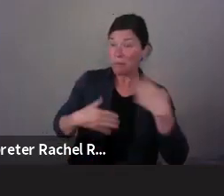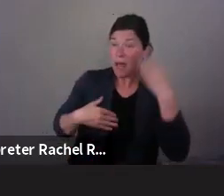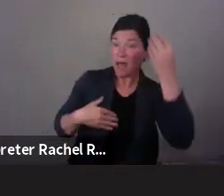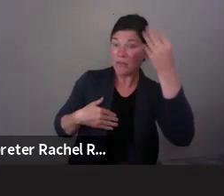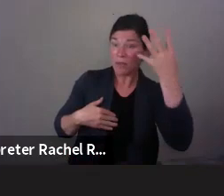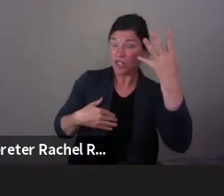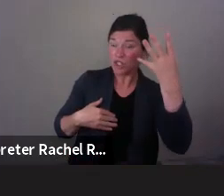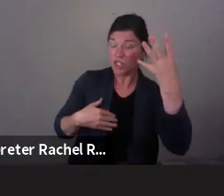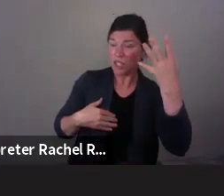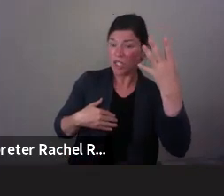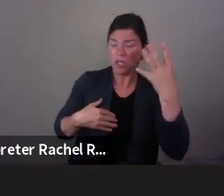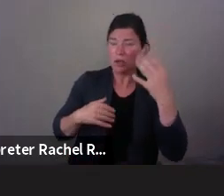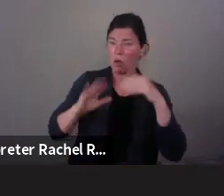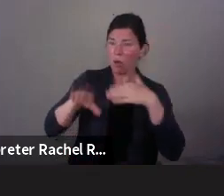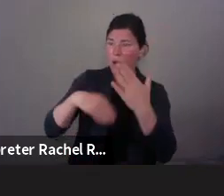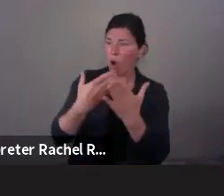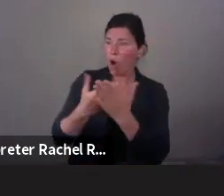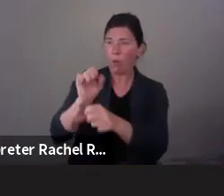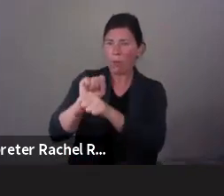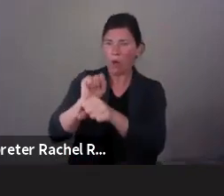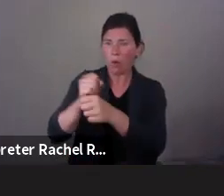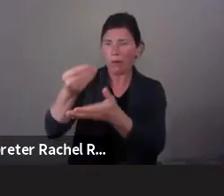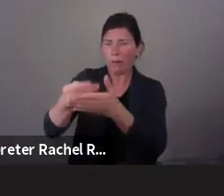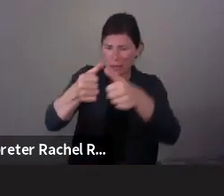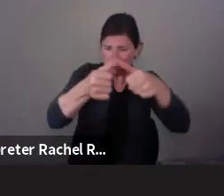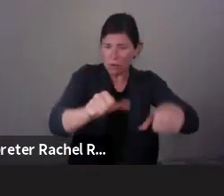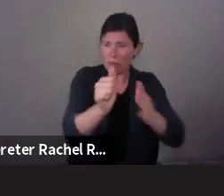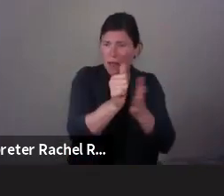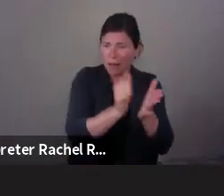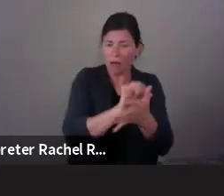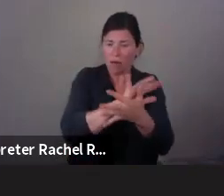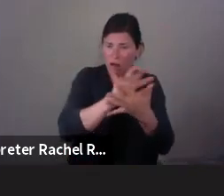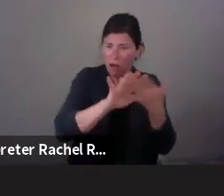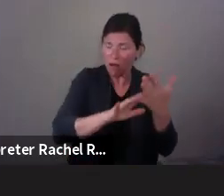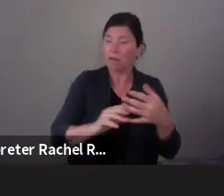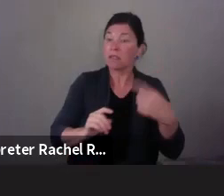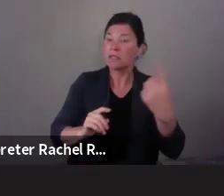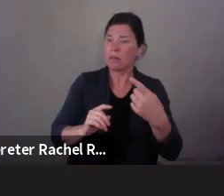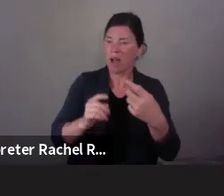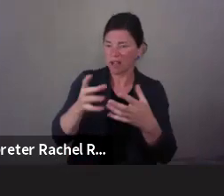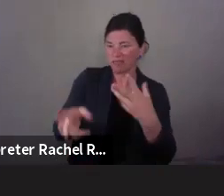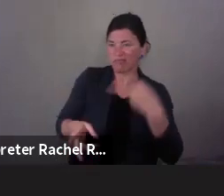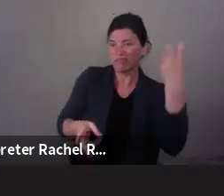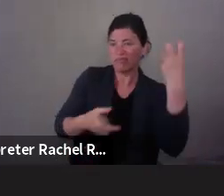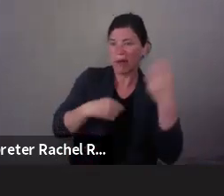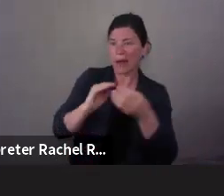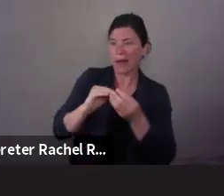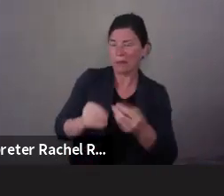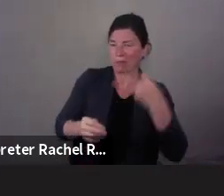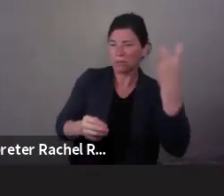Somebody got a hold of my credit card number and stole all of my money out of it including my direct deposits from